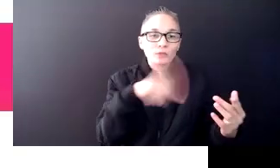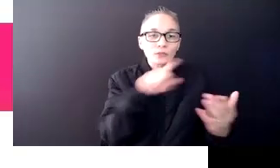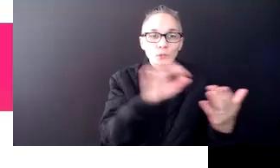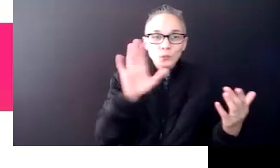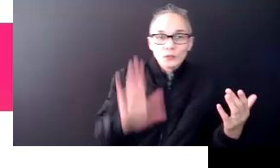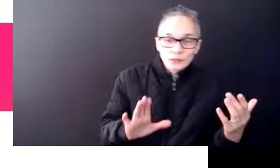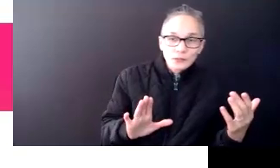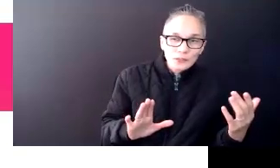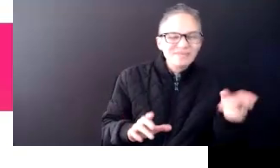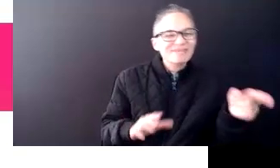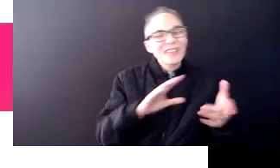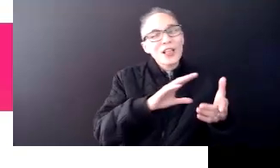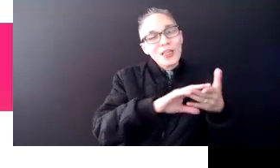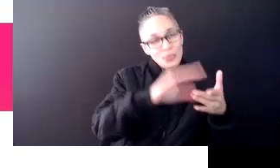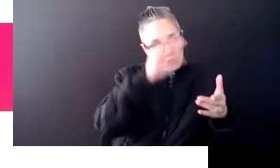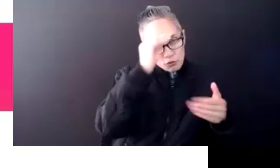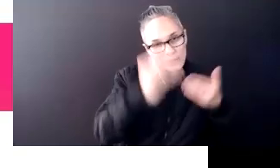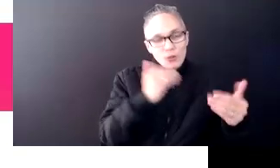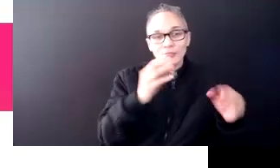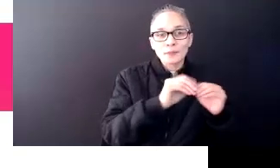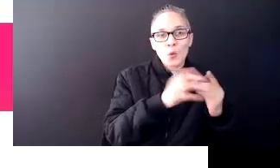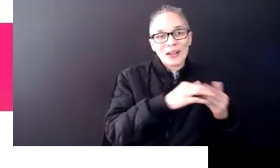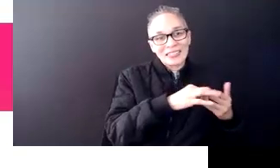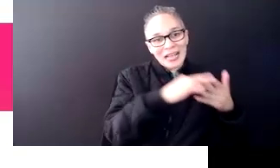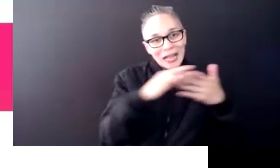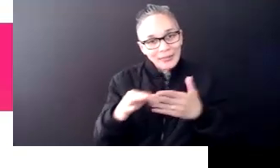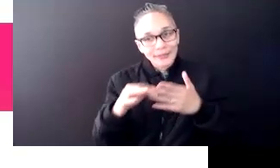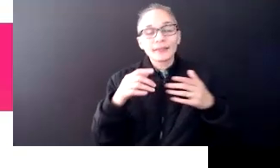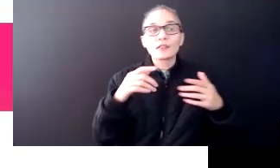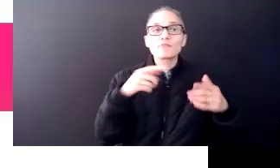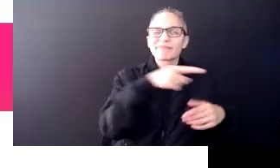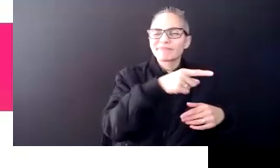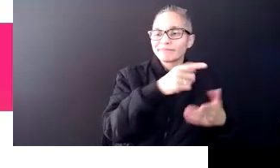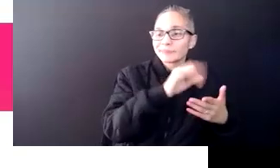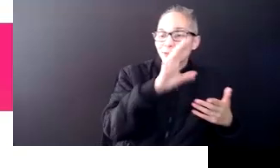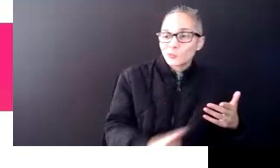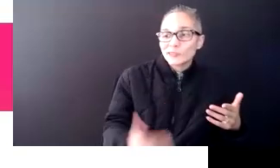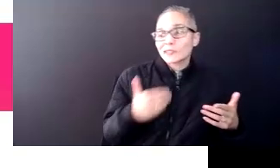The learning is more guided. Students, receive that personalized feedback,